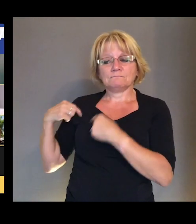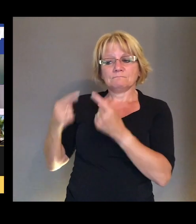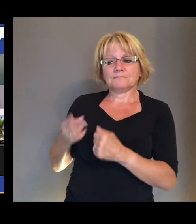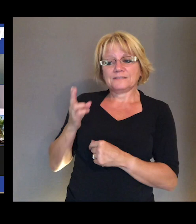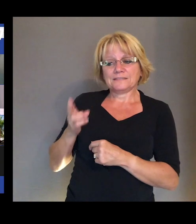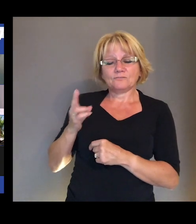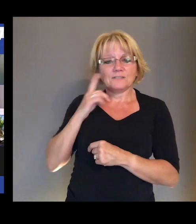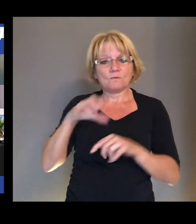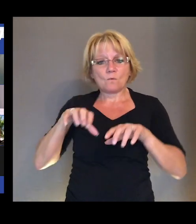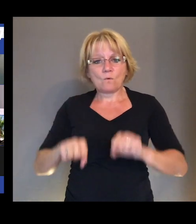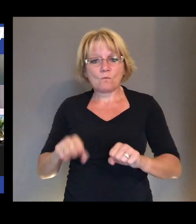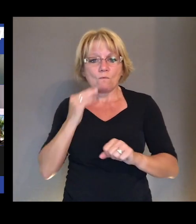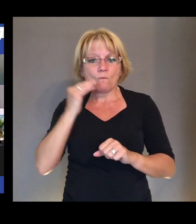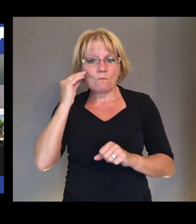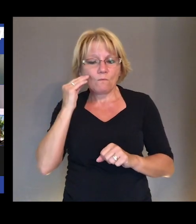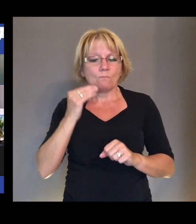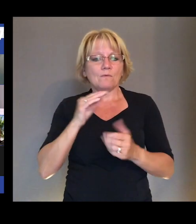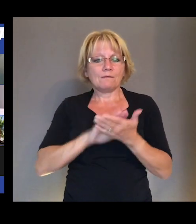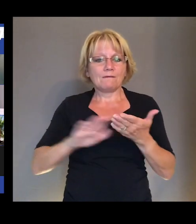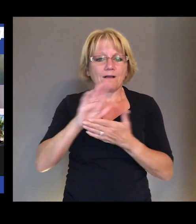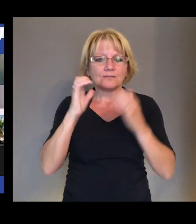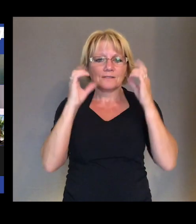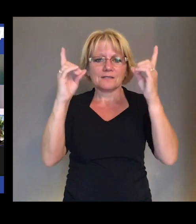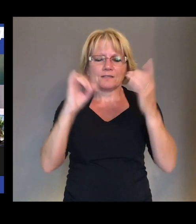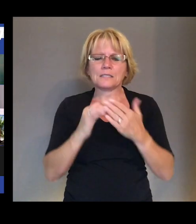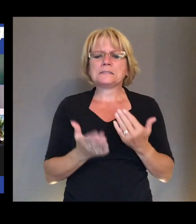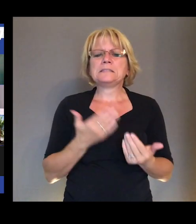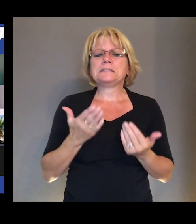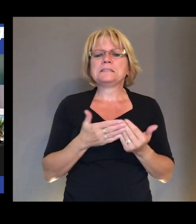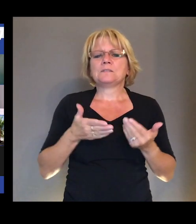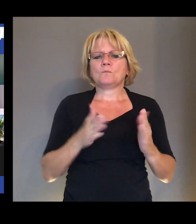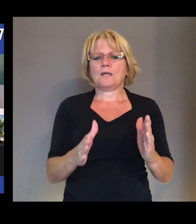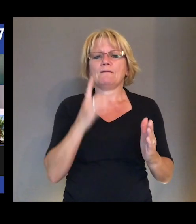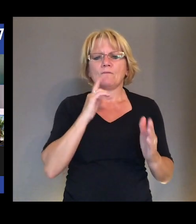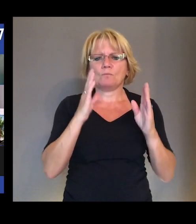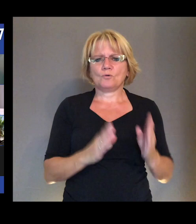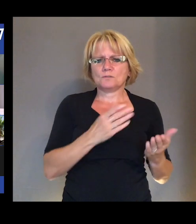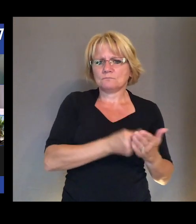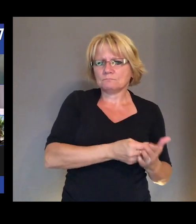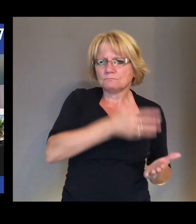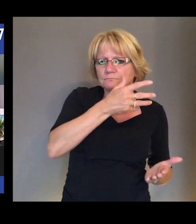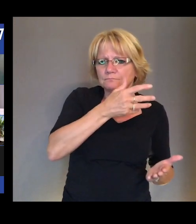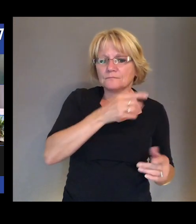Historically speaking, owning a home and getting a college education is the easiest way for an American family to build wealth.